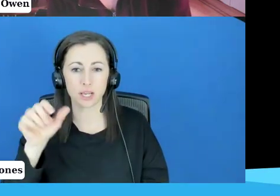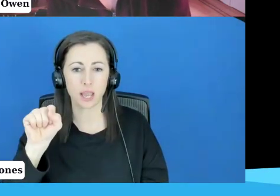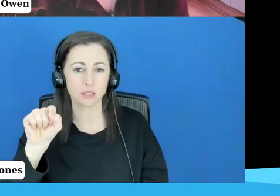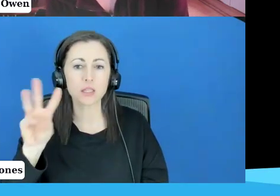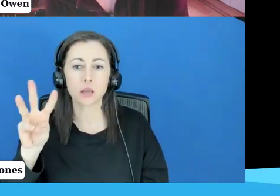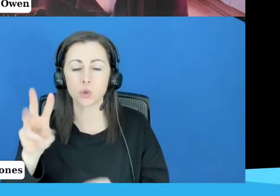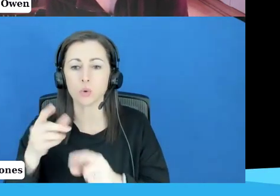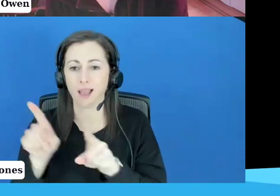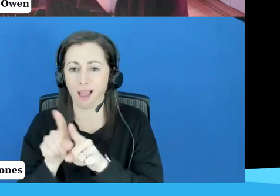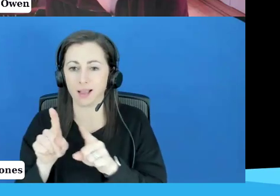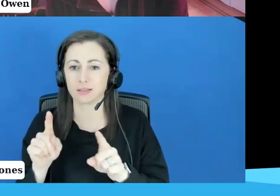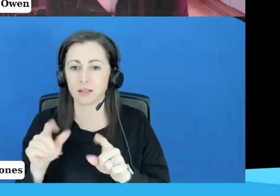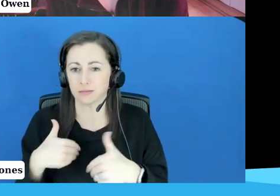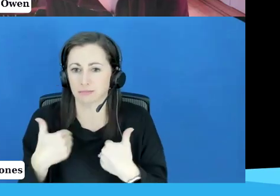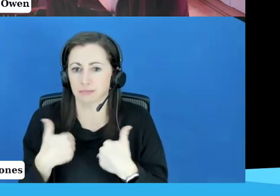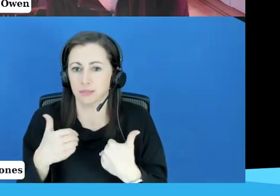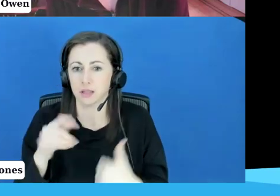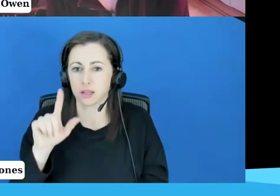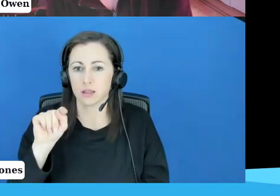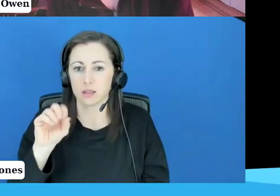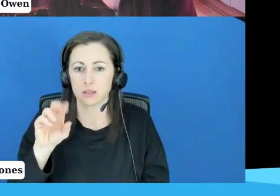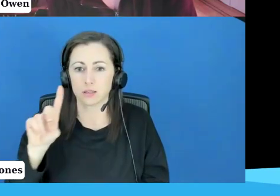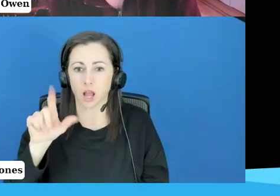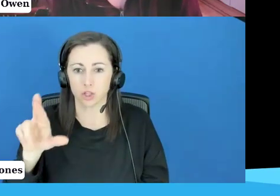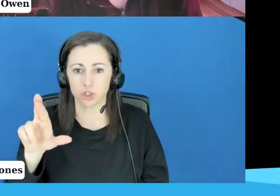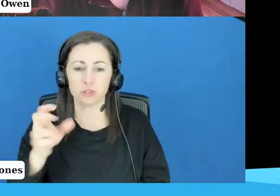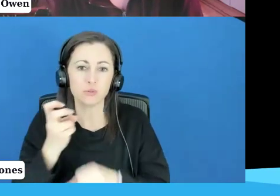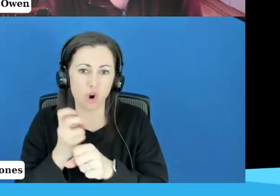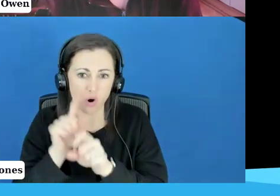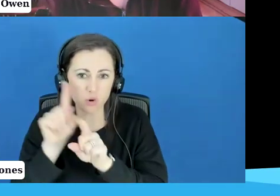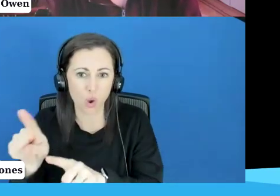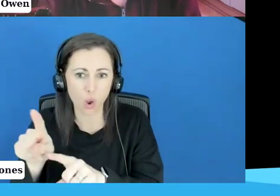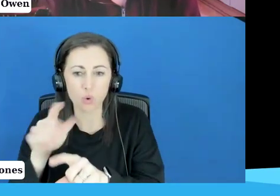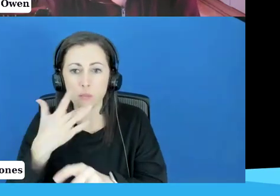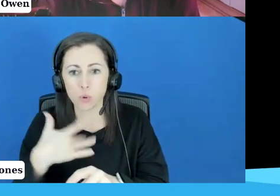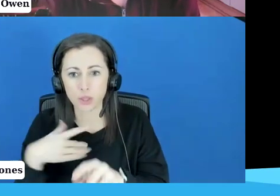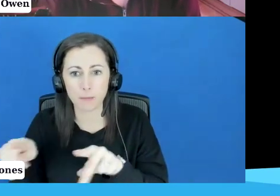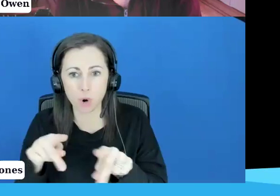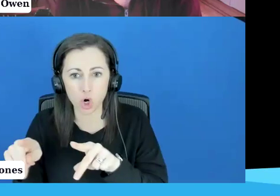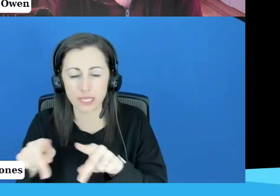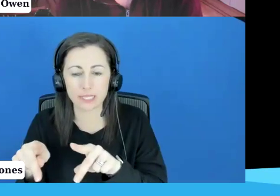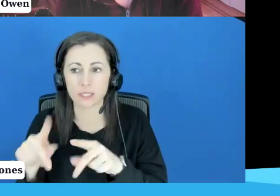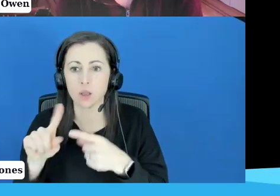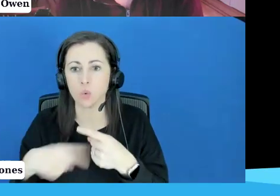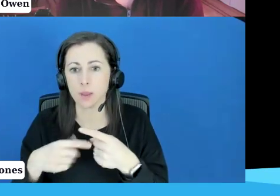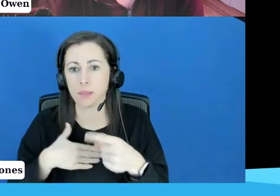I found it difficult to attend birthday parties, et cetera, when my daughter was young due to accessibility issues.